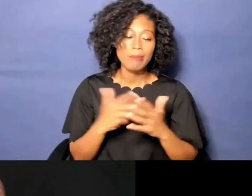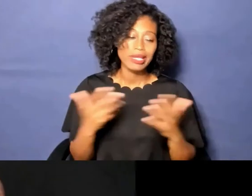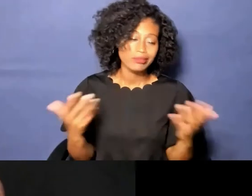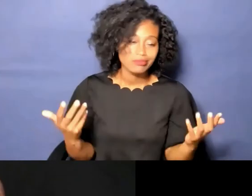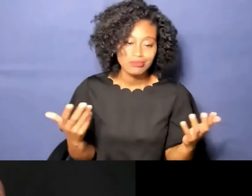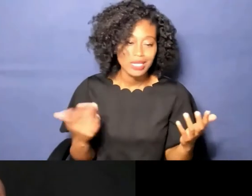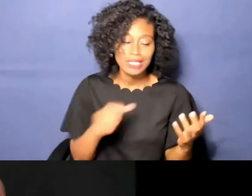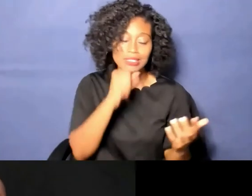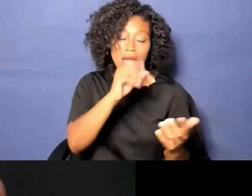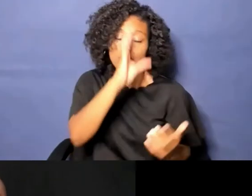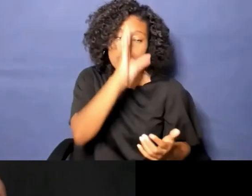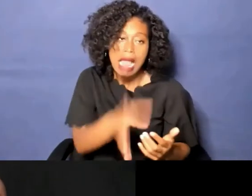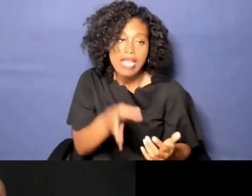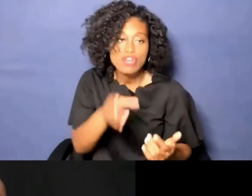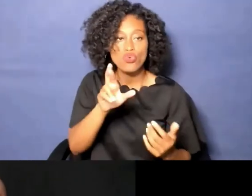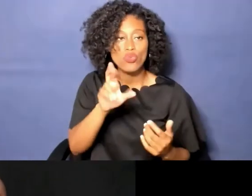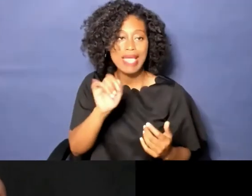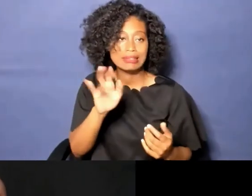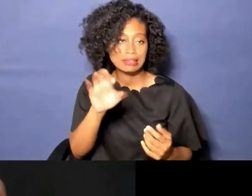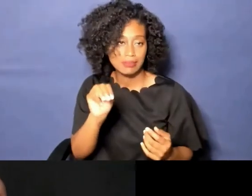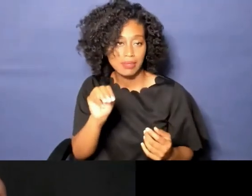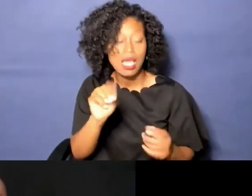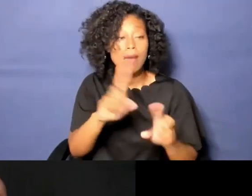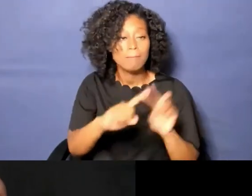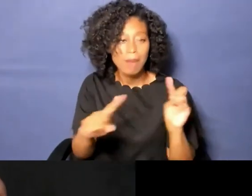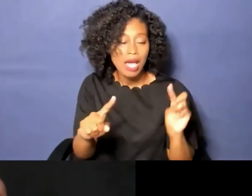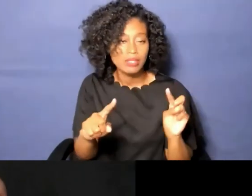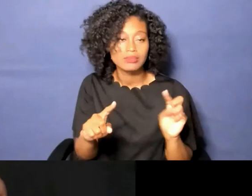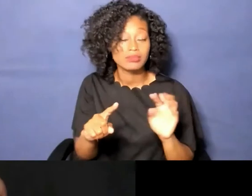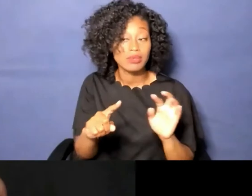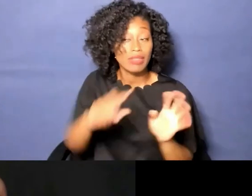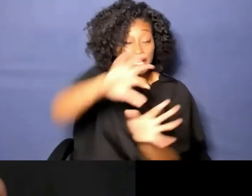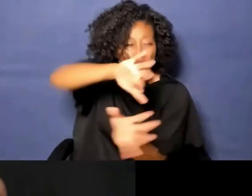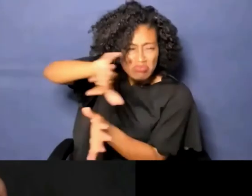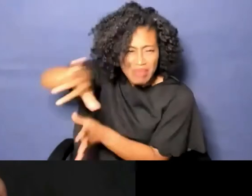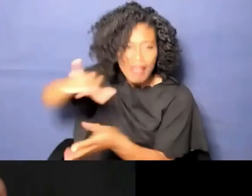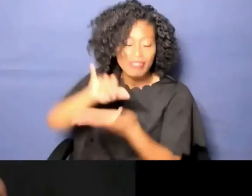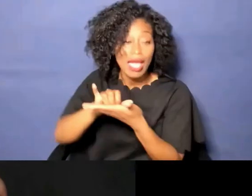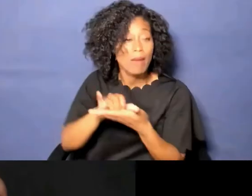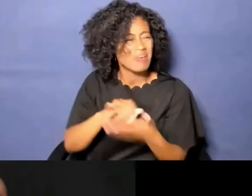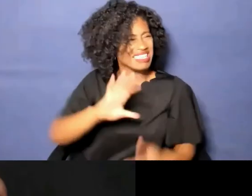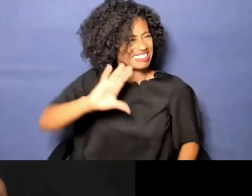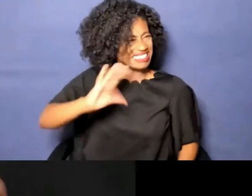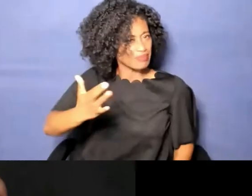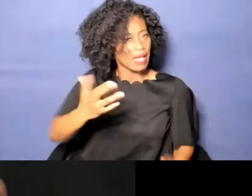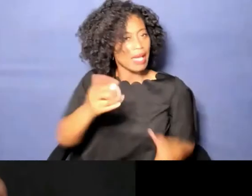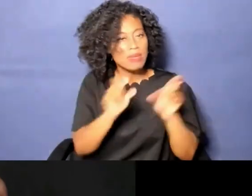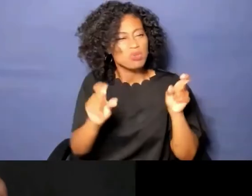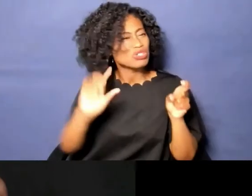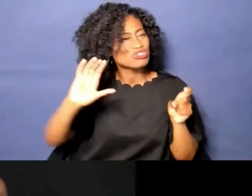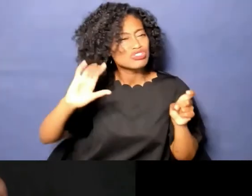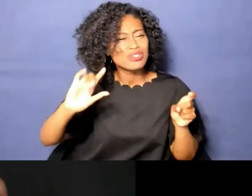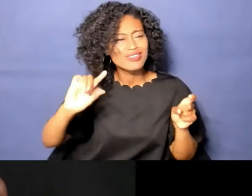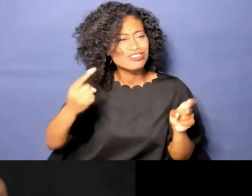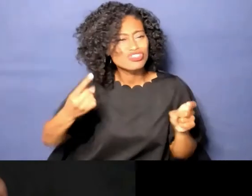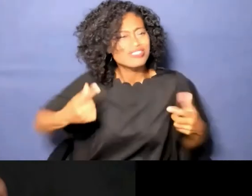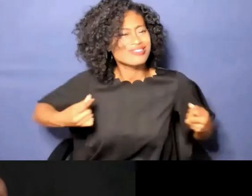I think there is a fear of the "other." And understanding that there are alternative